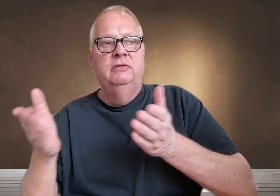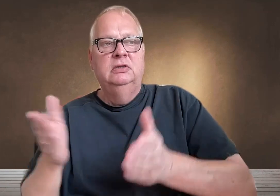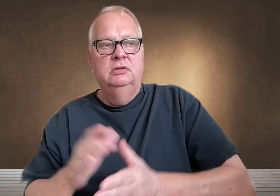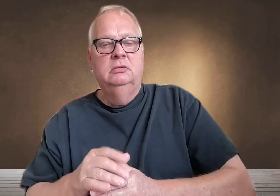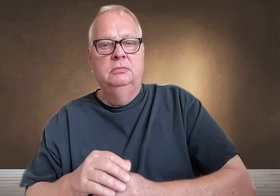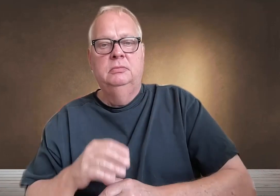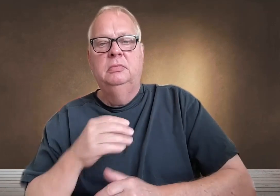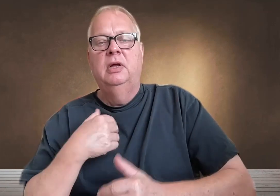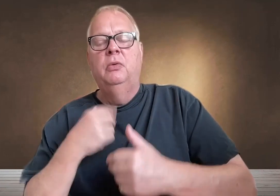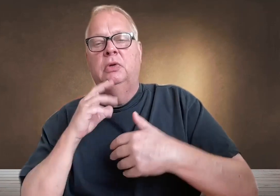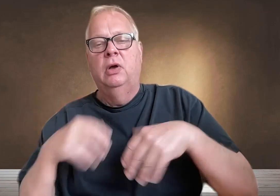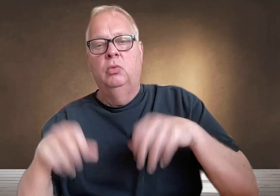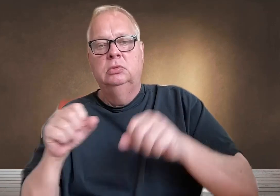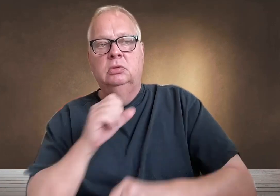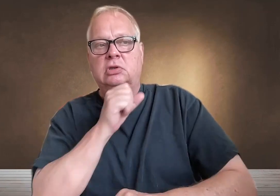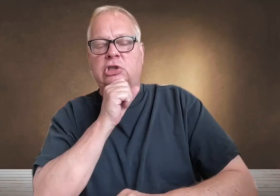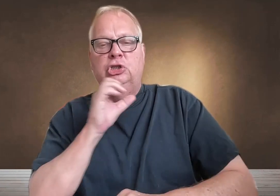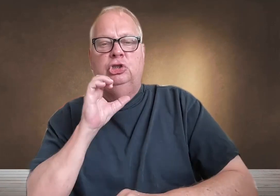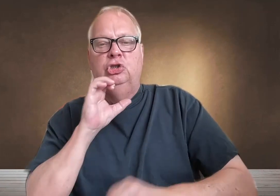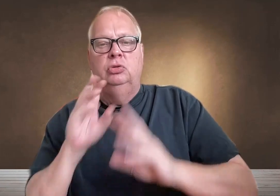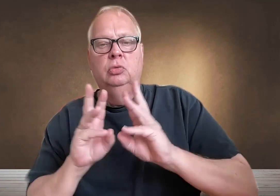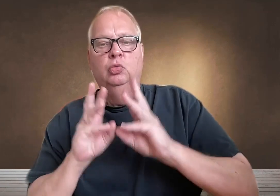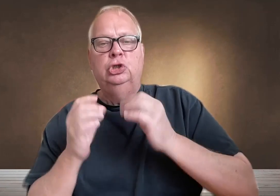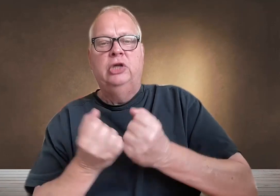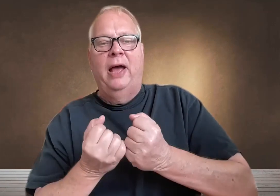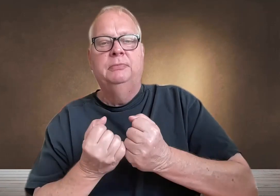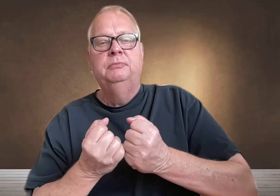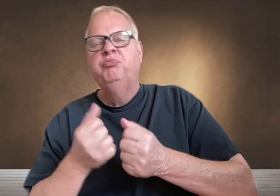and we host Senior Citizen Workshops.